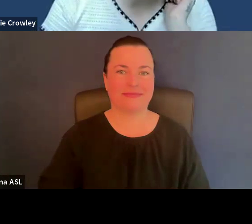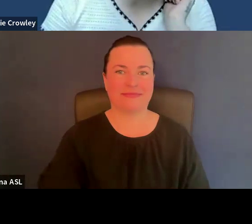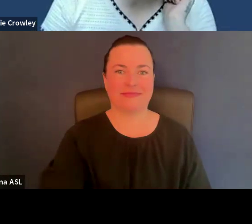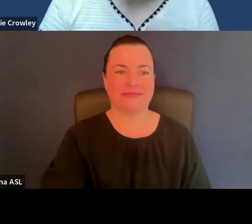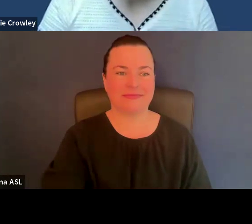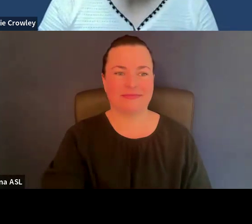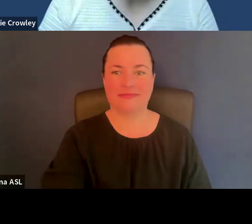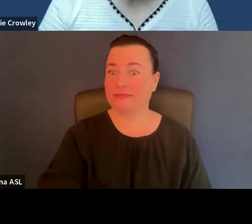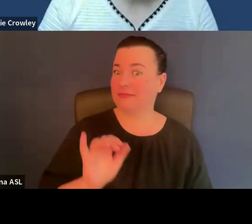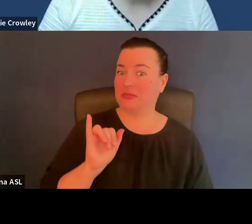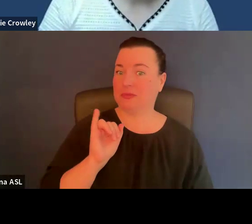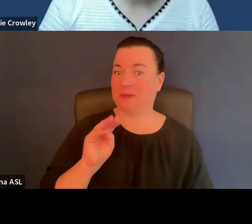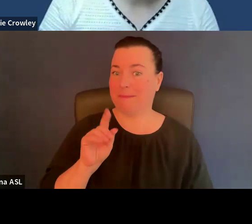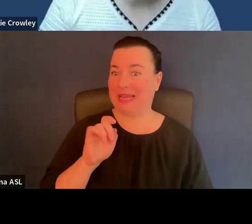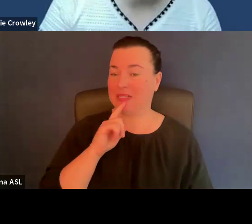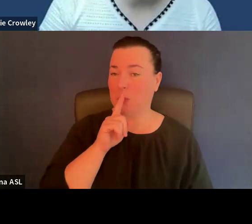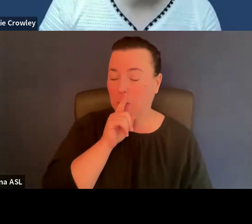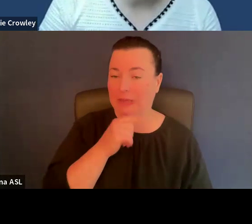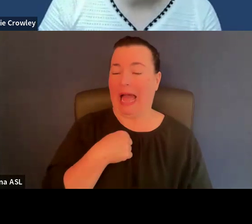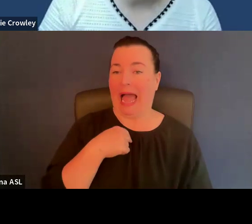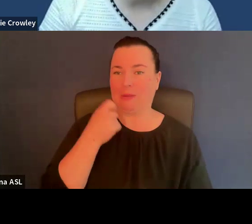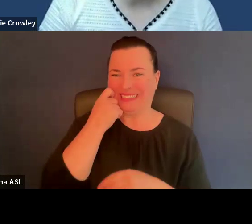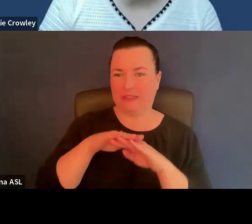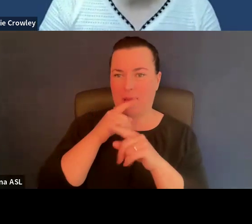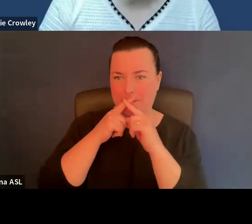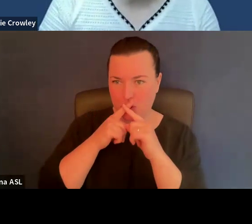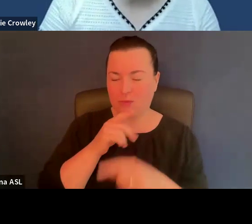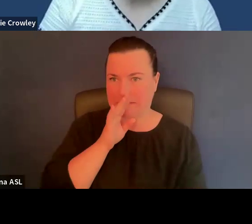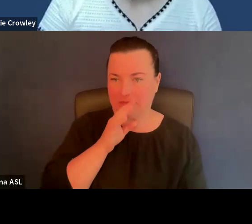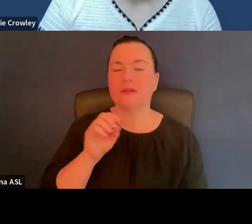Oops, I was on mute. We're actually gonna take a brief pause,